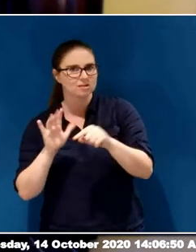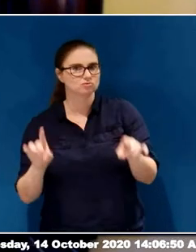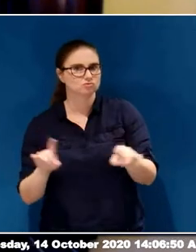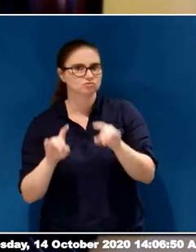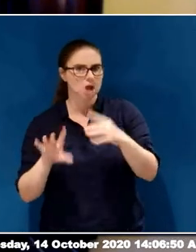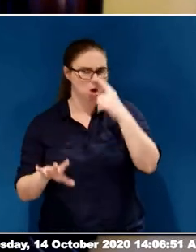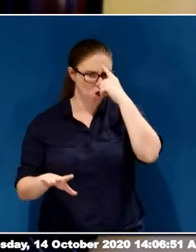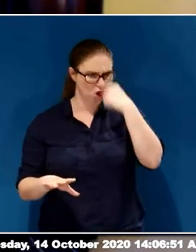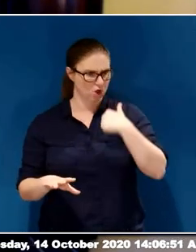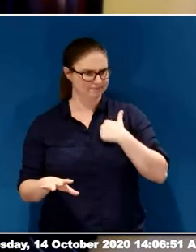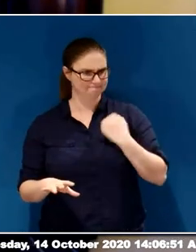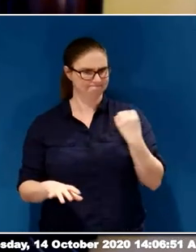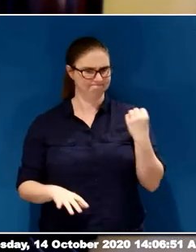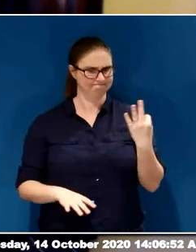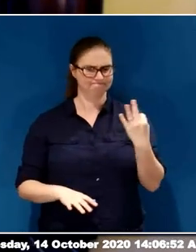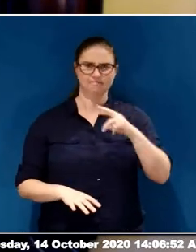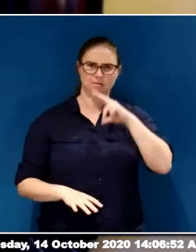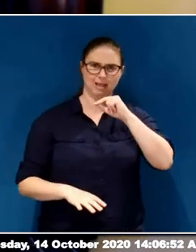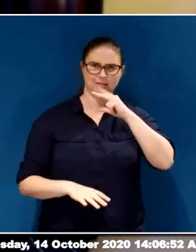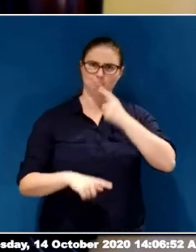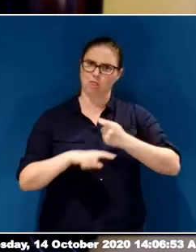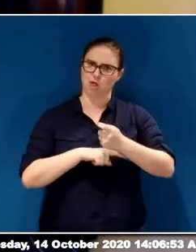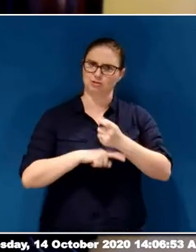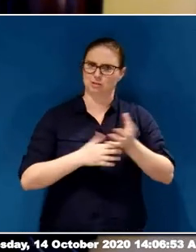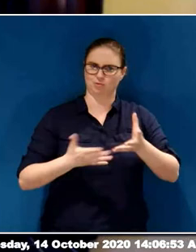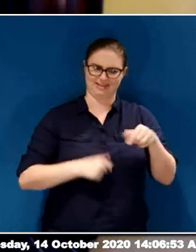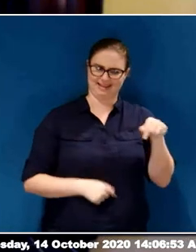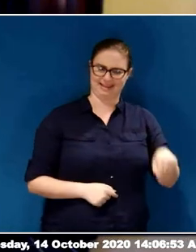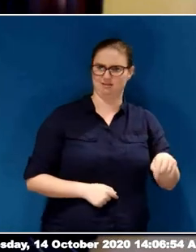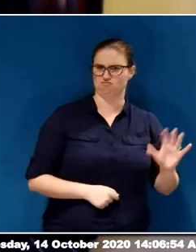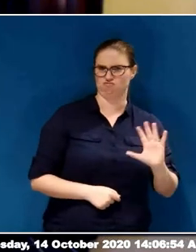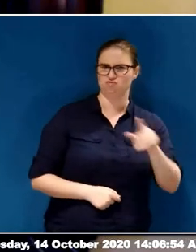better off at a special school up the road where they have one every day of